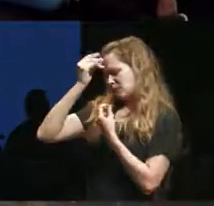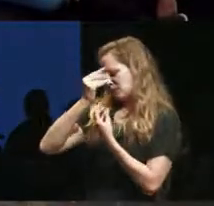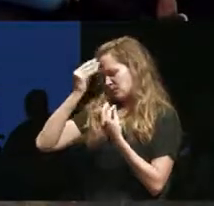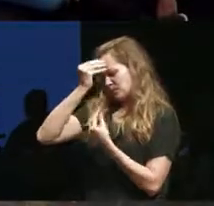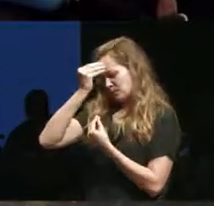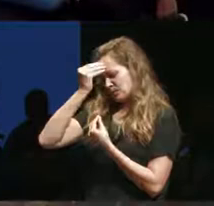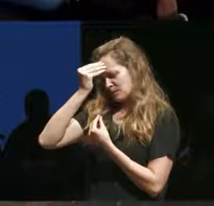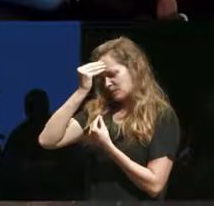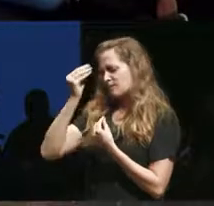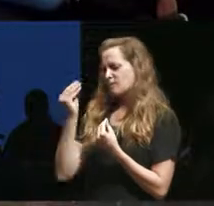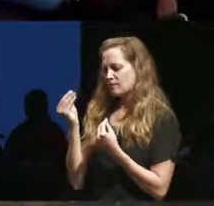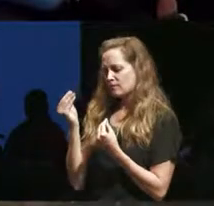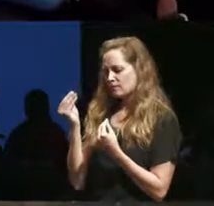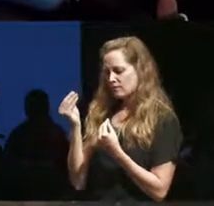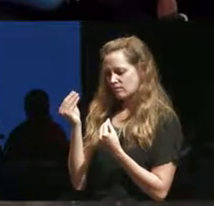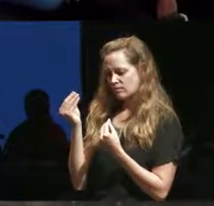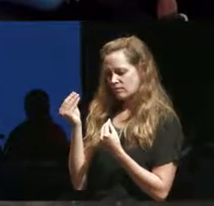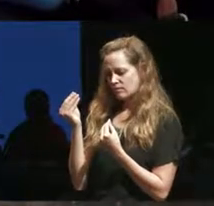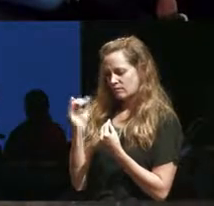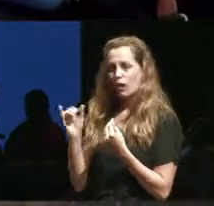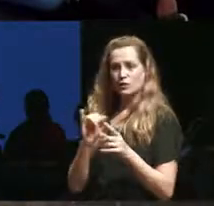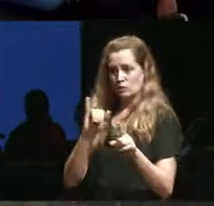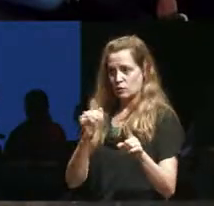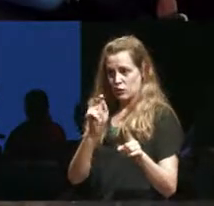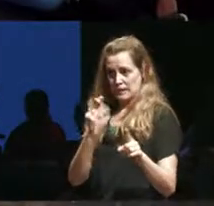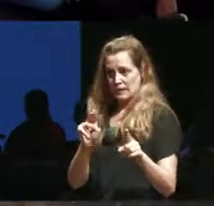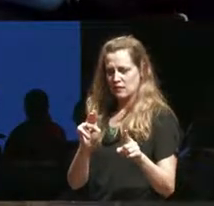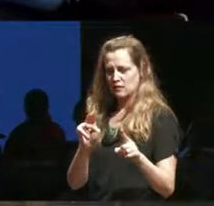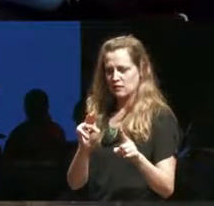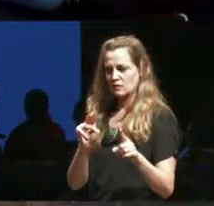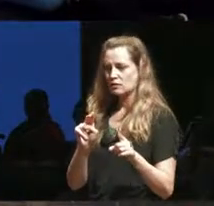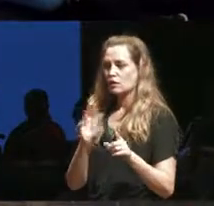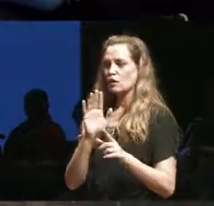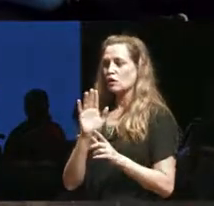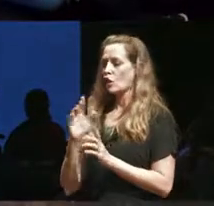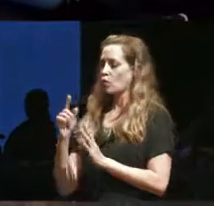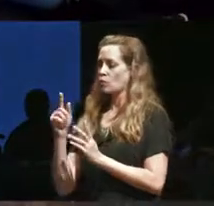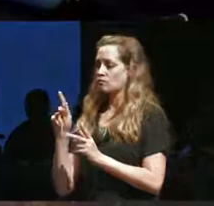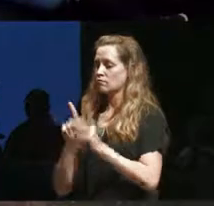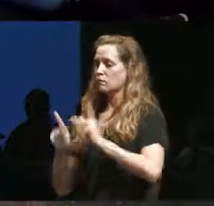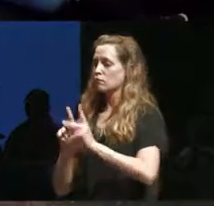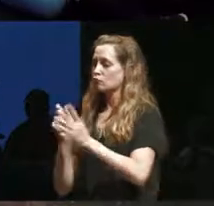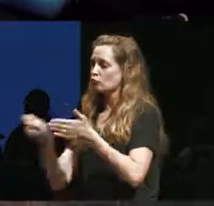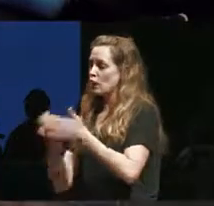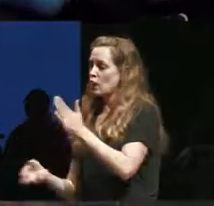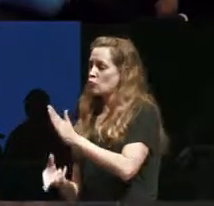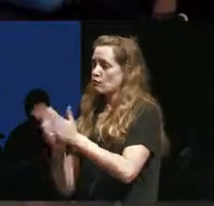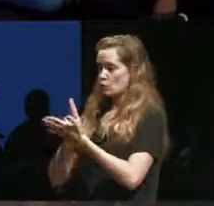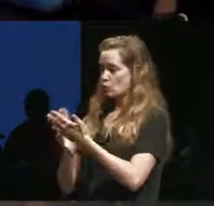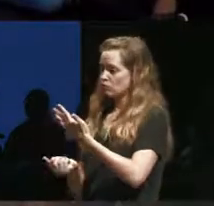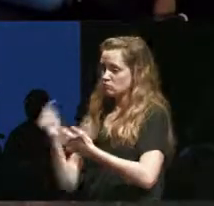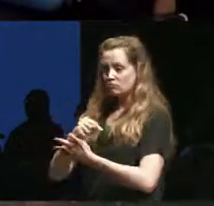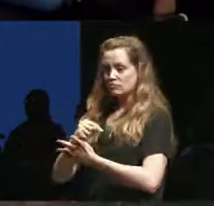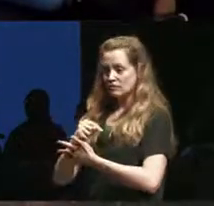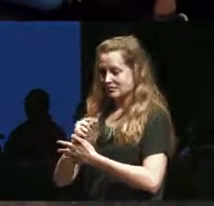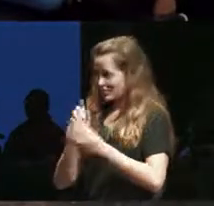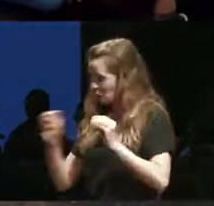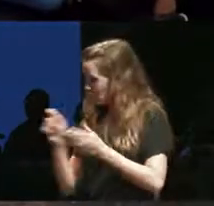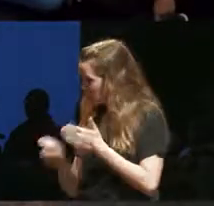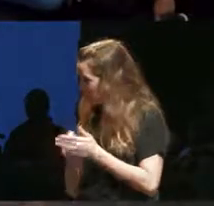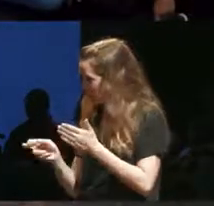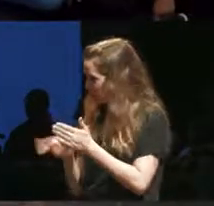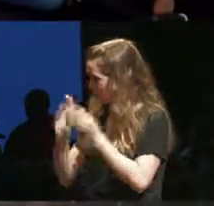and then also Justin about critics ignoring the work part of it is I think